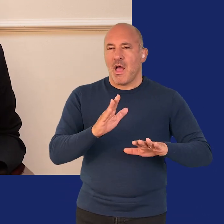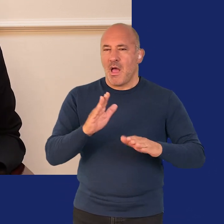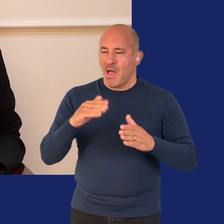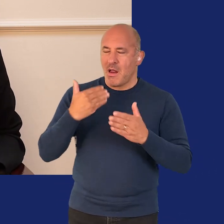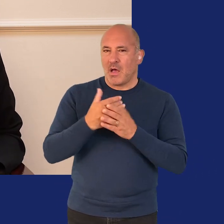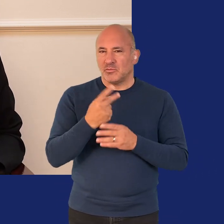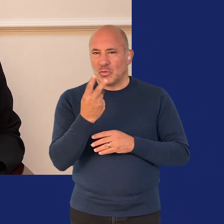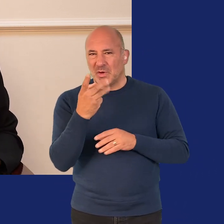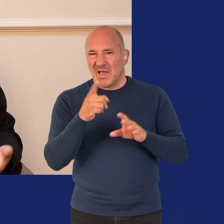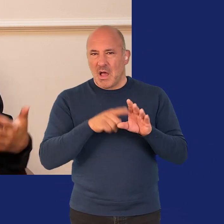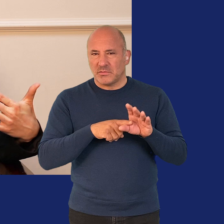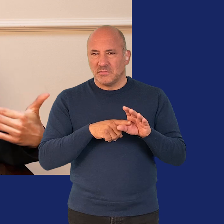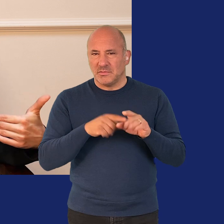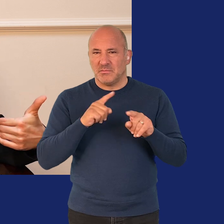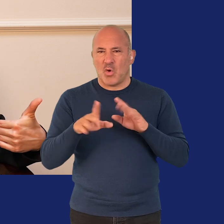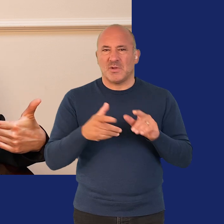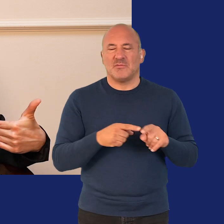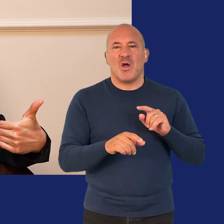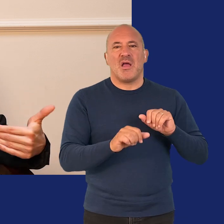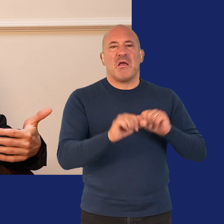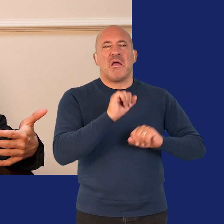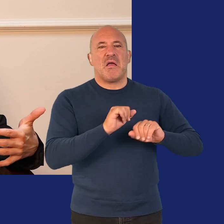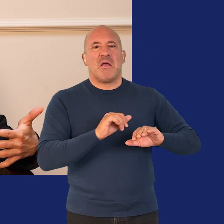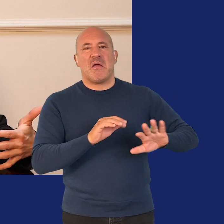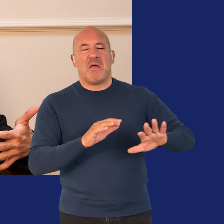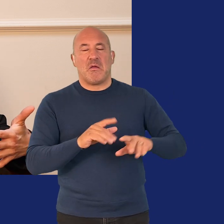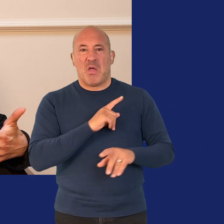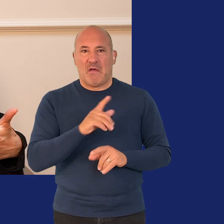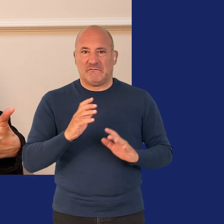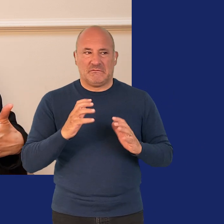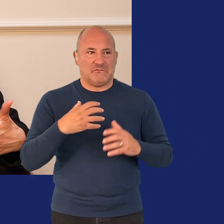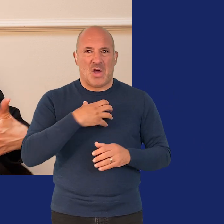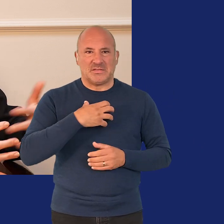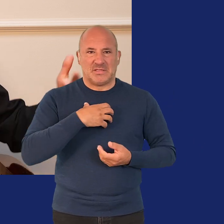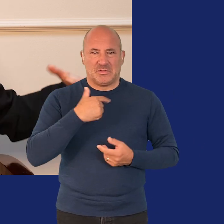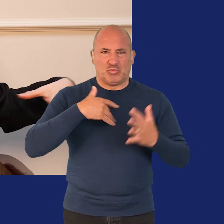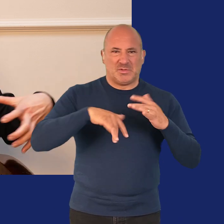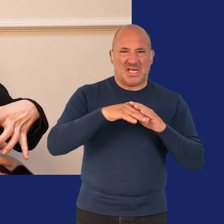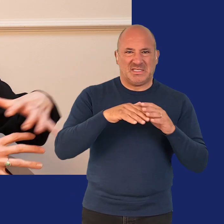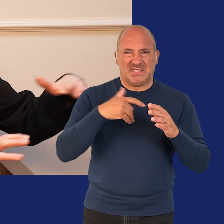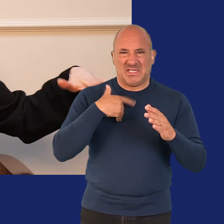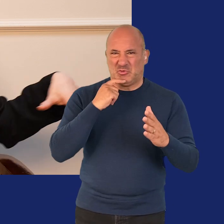the last couple of years have leaned away from it more, because they're scared of, uh, our litigious society. Adam: Yeah.